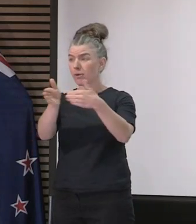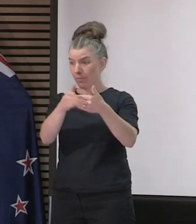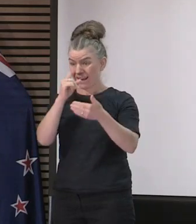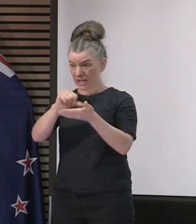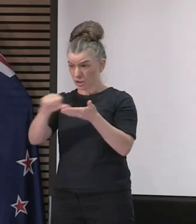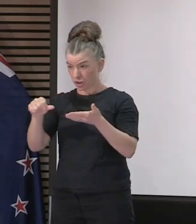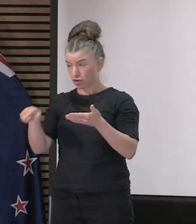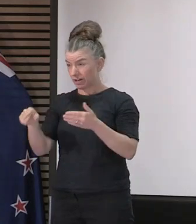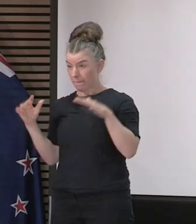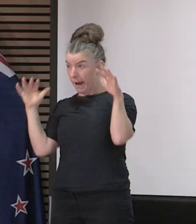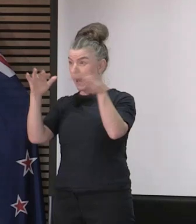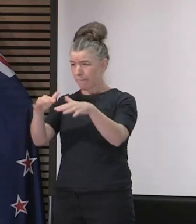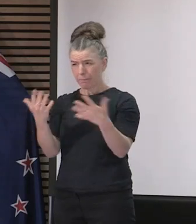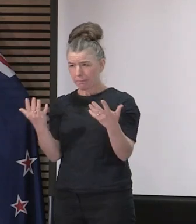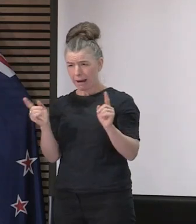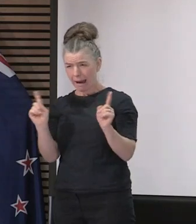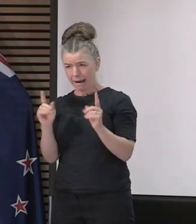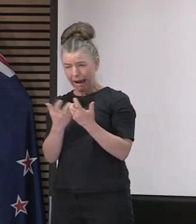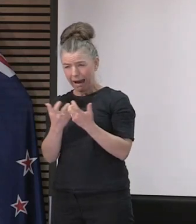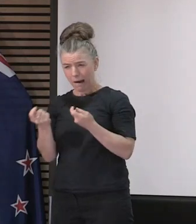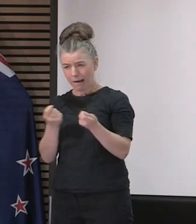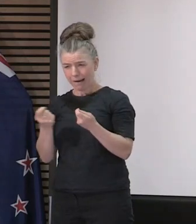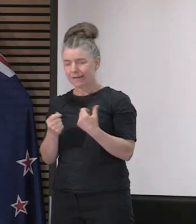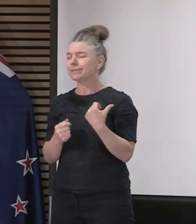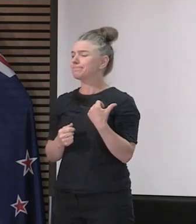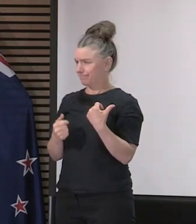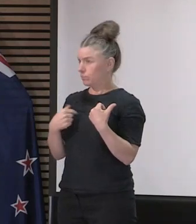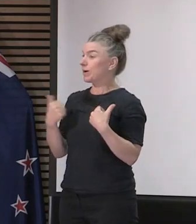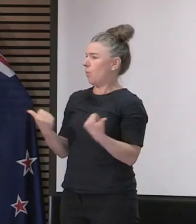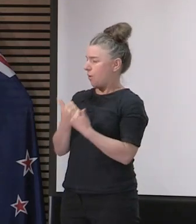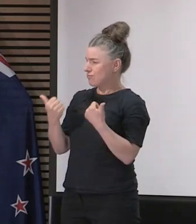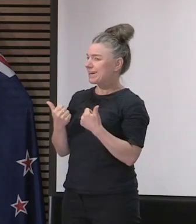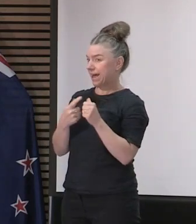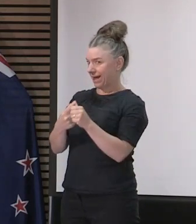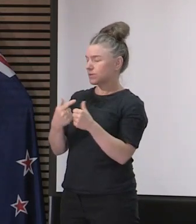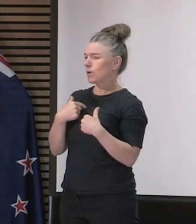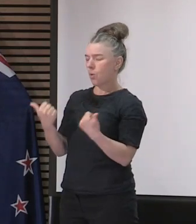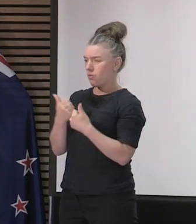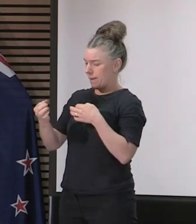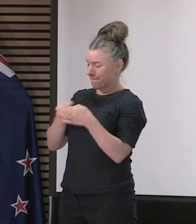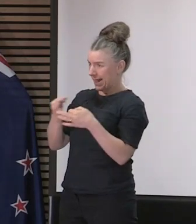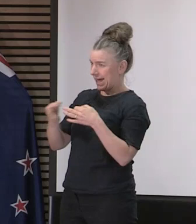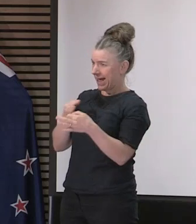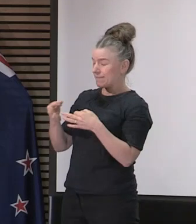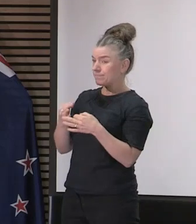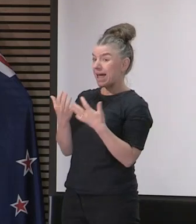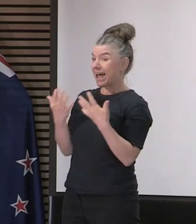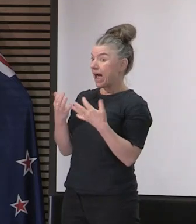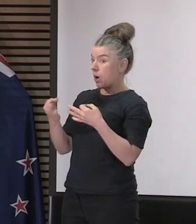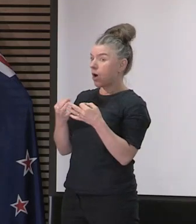planned at the moment to do that? >> There is a great deal of planning and action on the